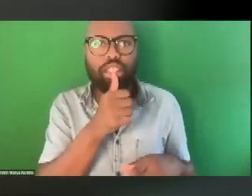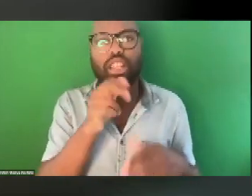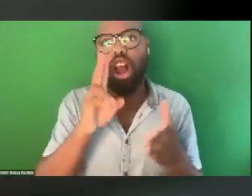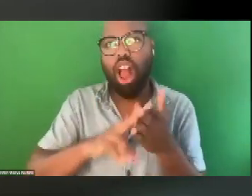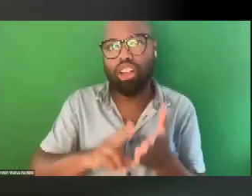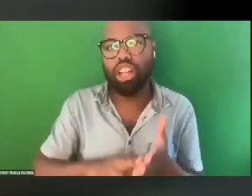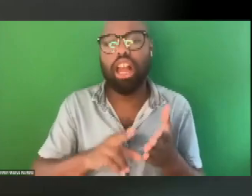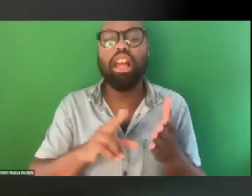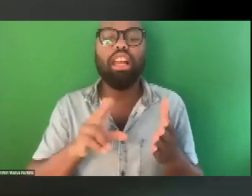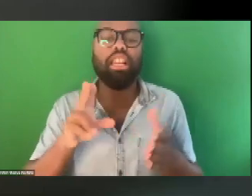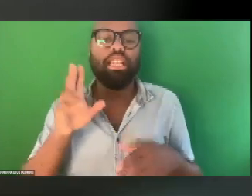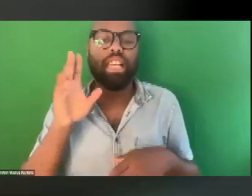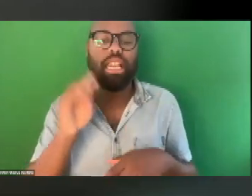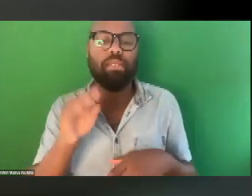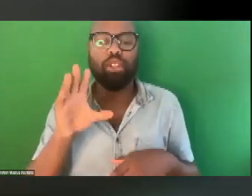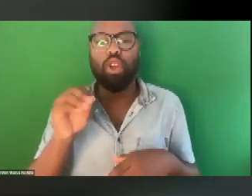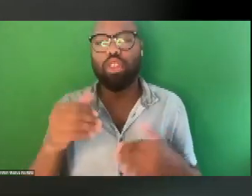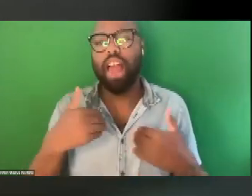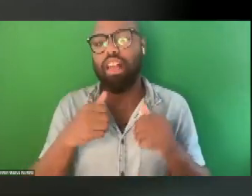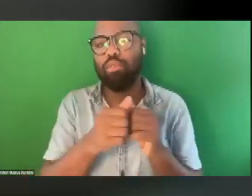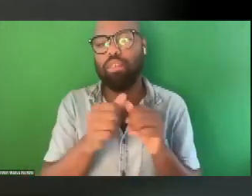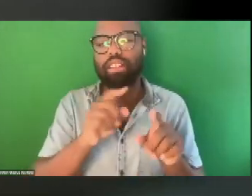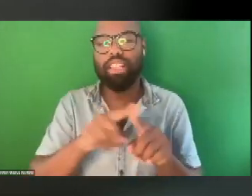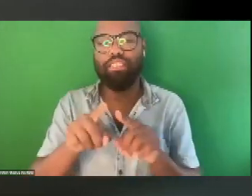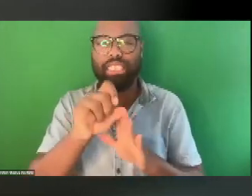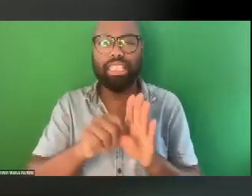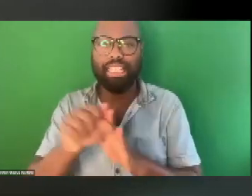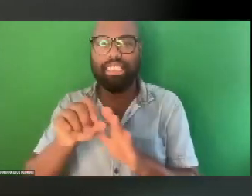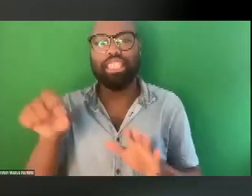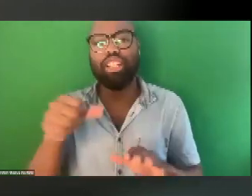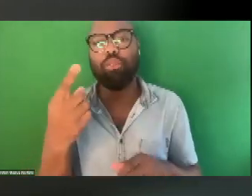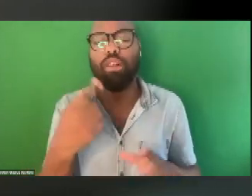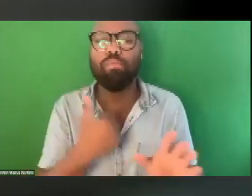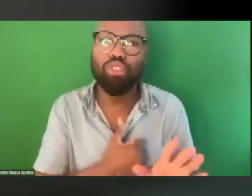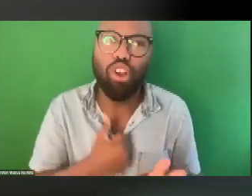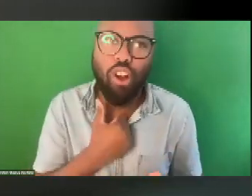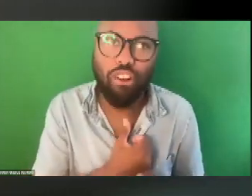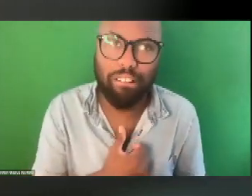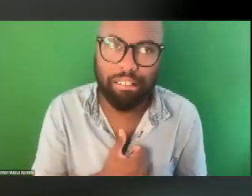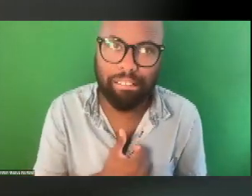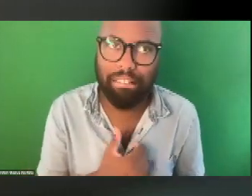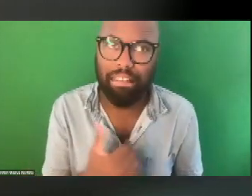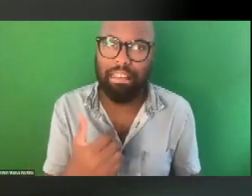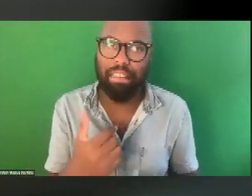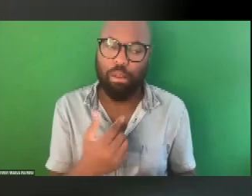That's another one I thought of. I violated the limitation to one, sorry.